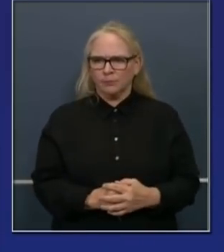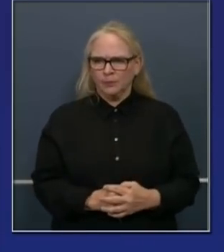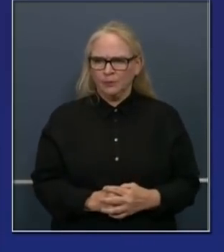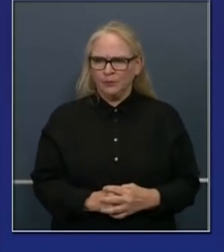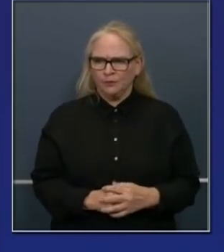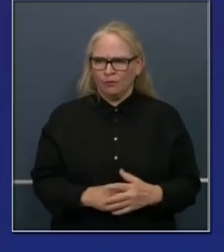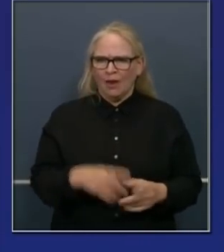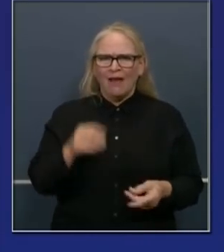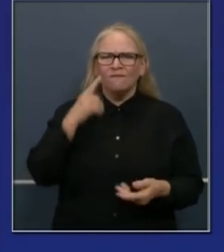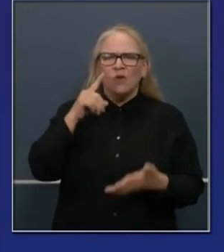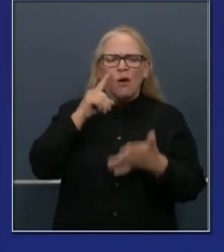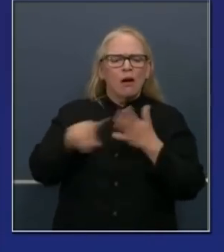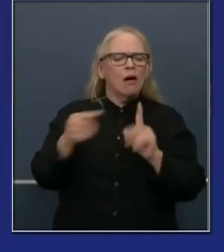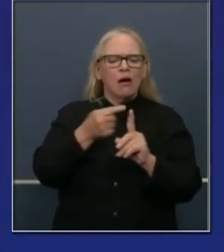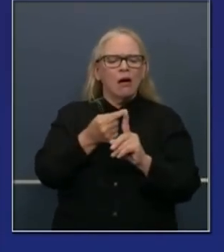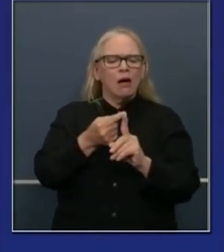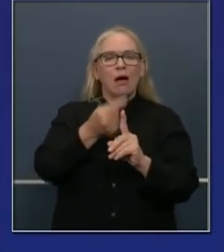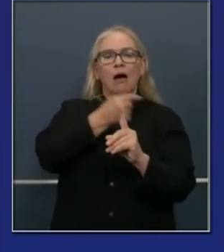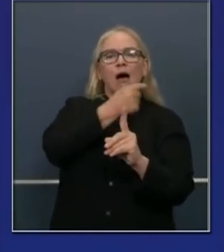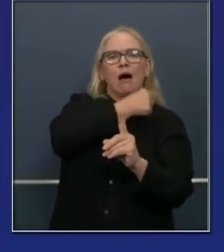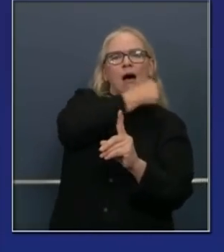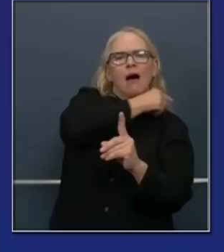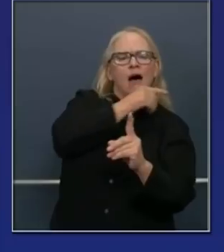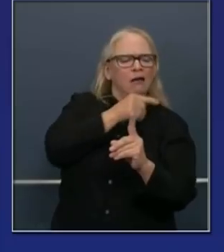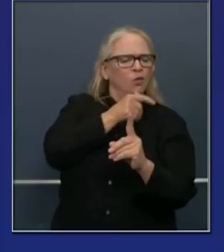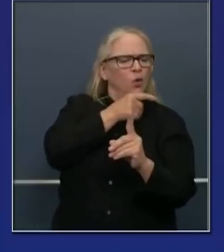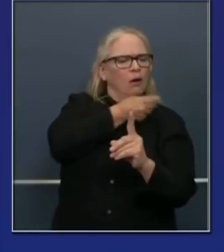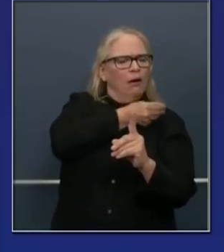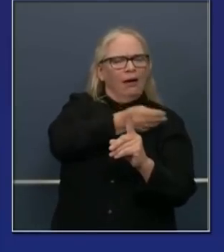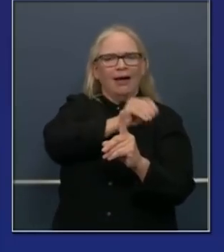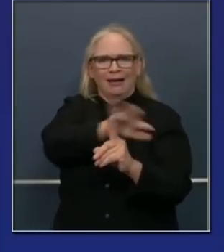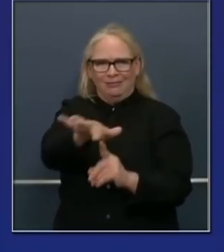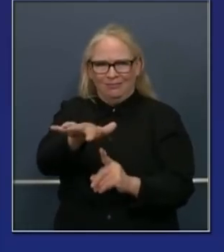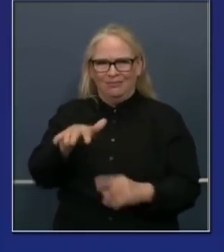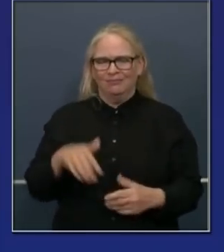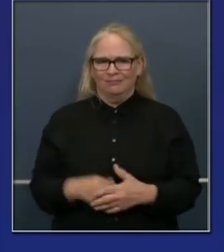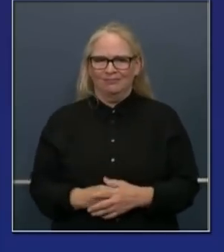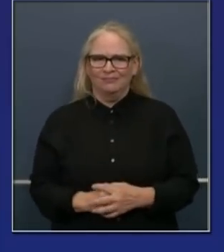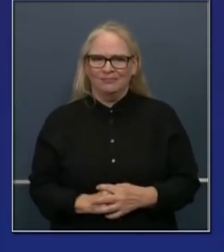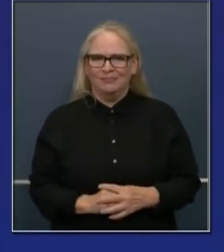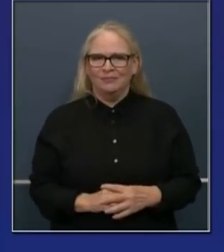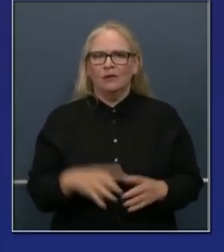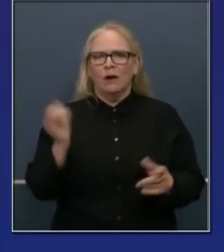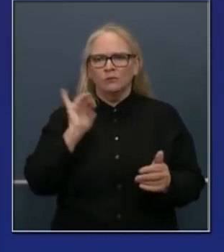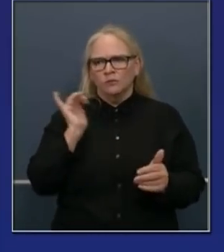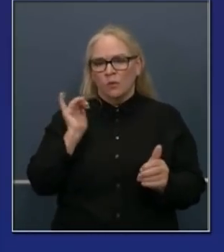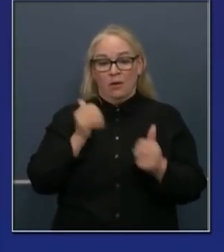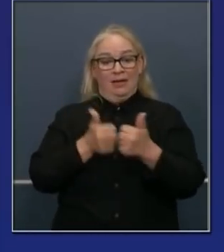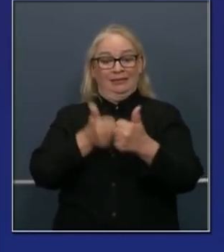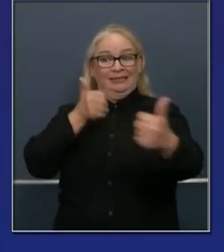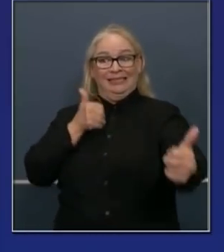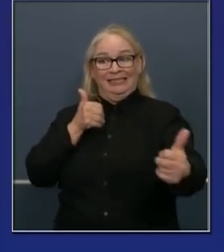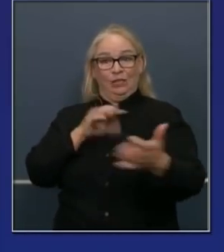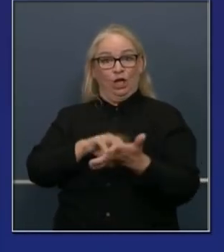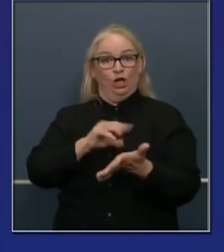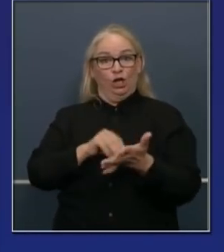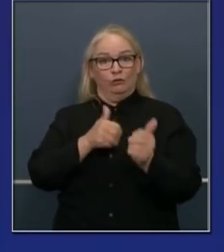OUR SCHOOL SYSTEM AND WHAT WE MEAN BY DISTANCE LEARNING AND THE WORD REGULARS IS